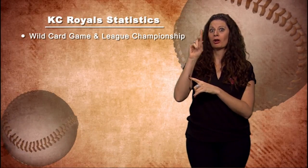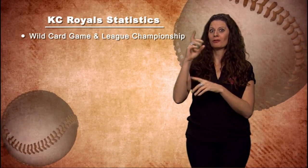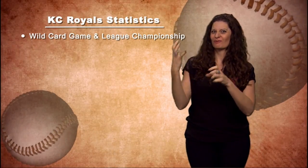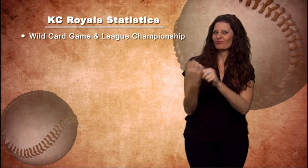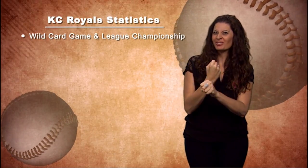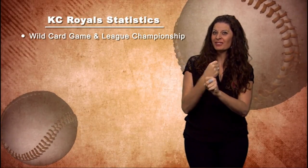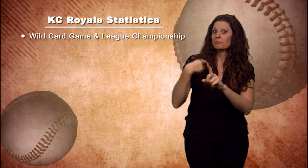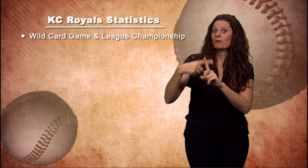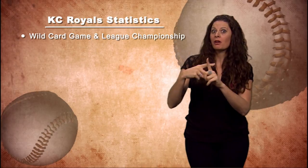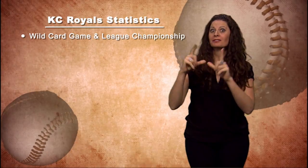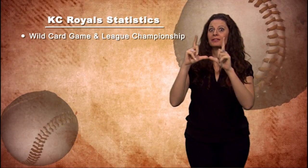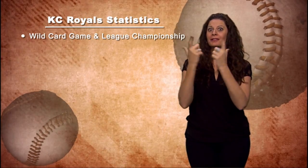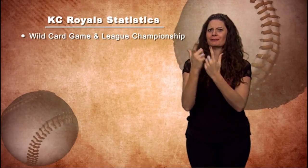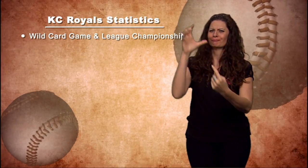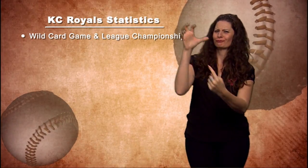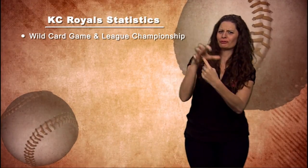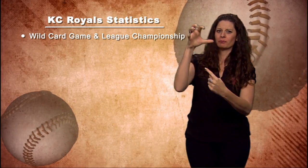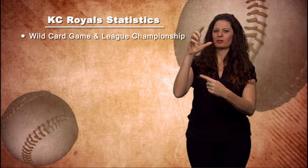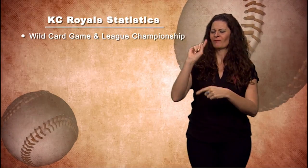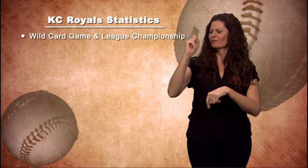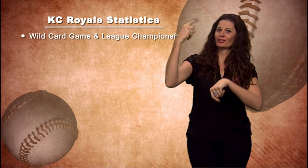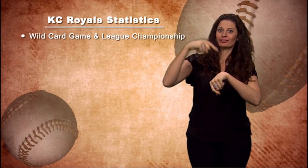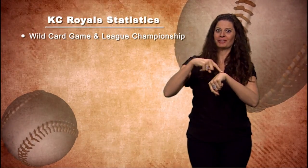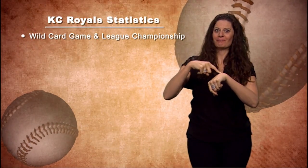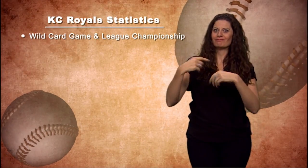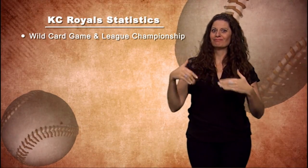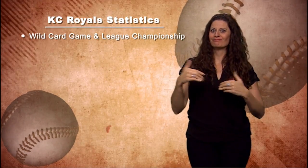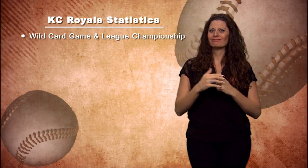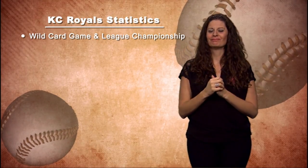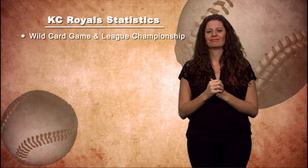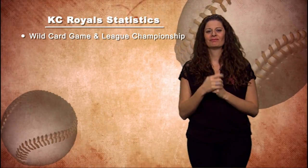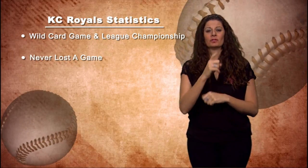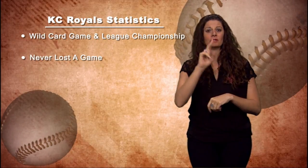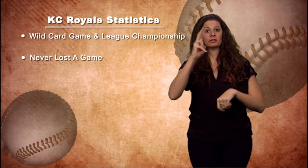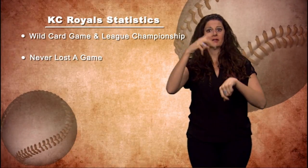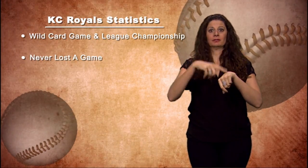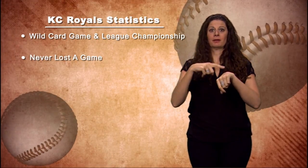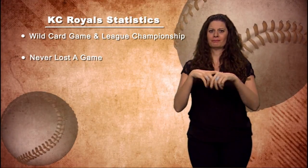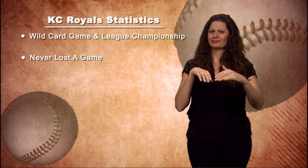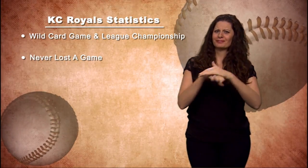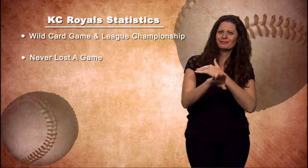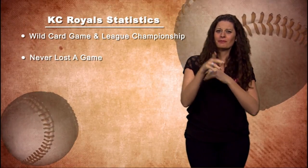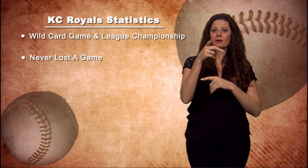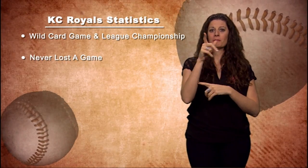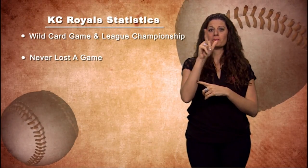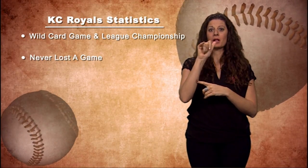first team to win the Wild Card game and the League championship. This is the second time